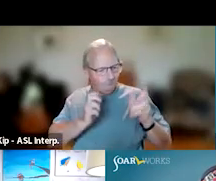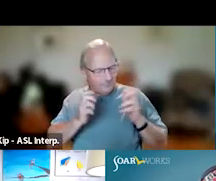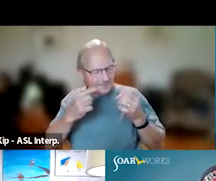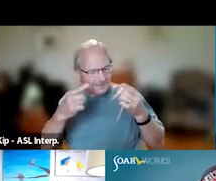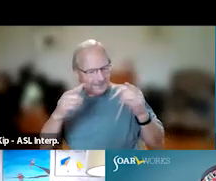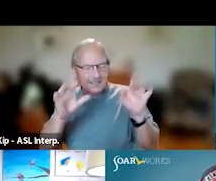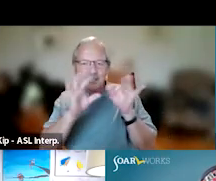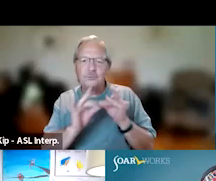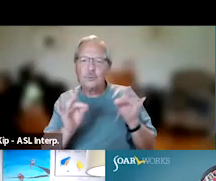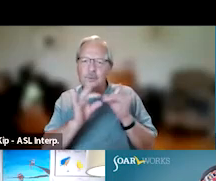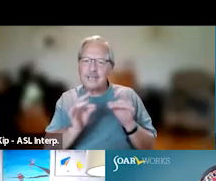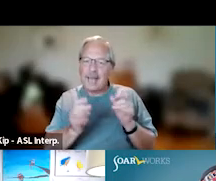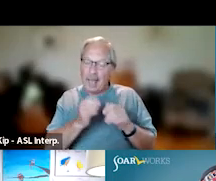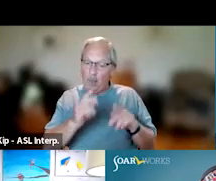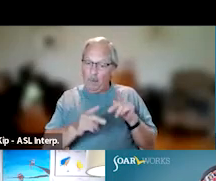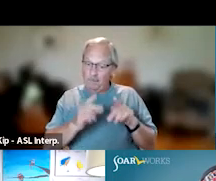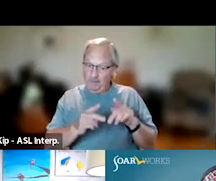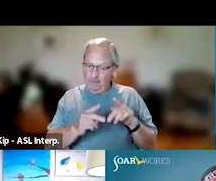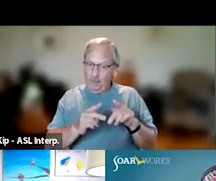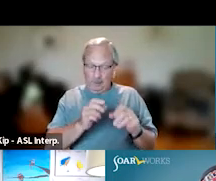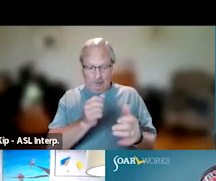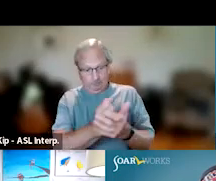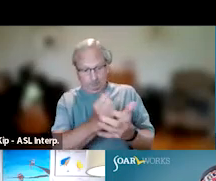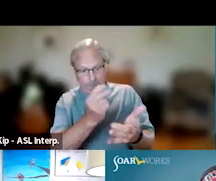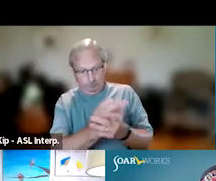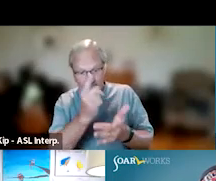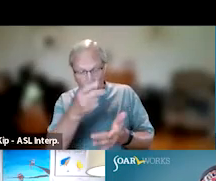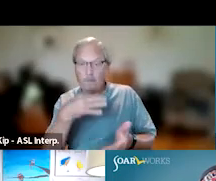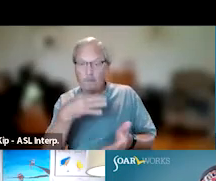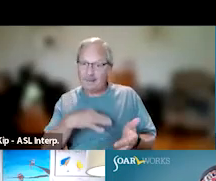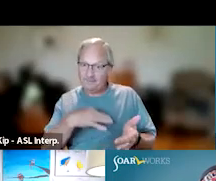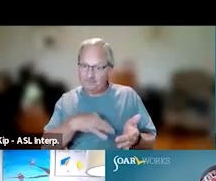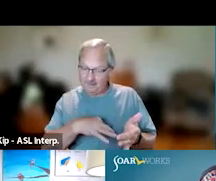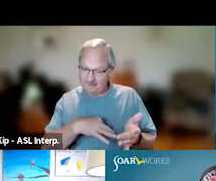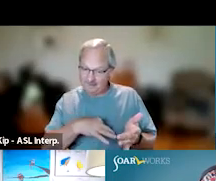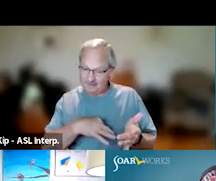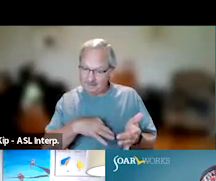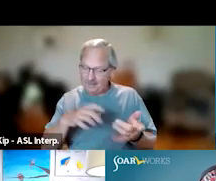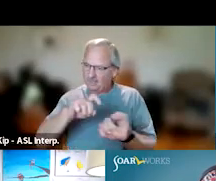of how people have been approved for benefits, how this transforms their lives.